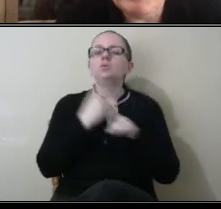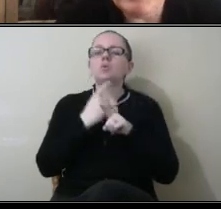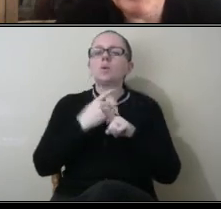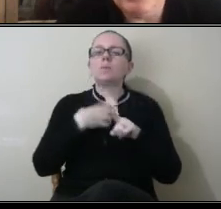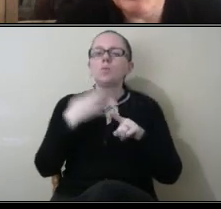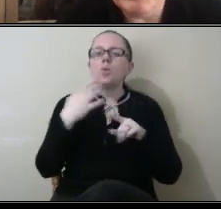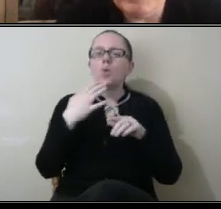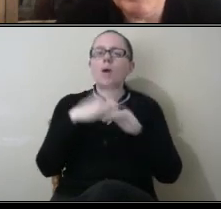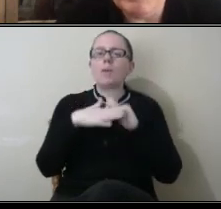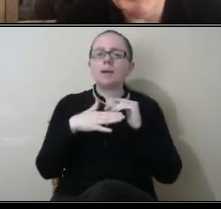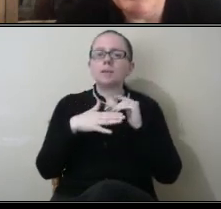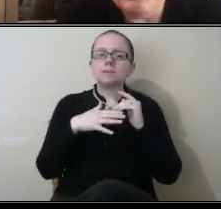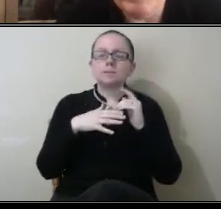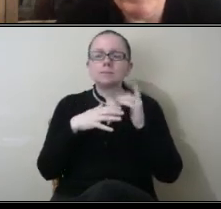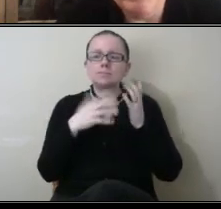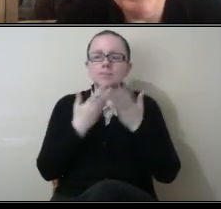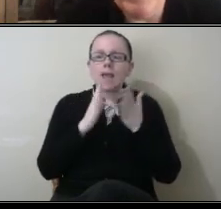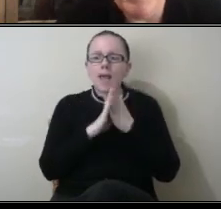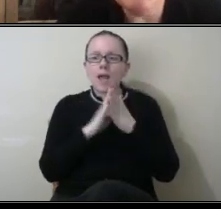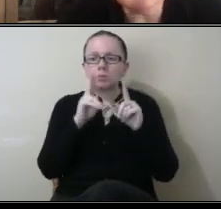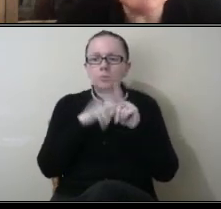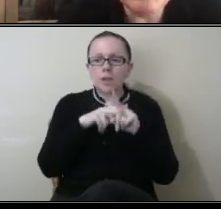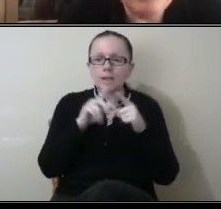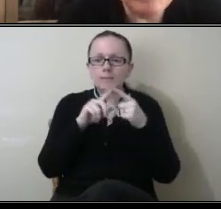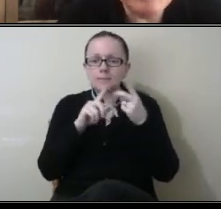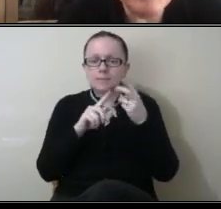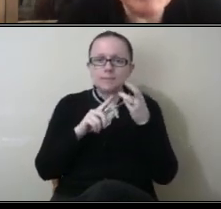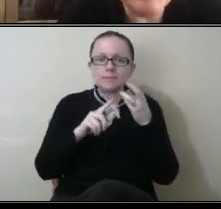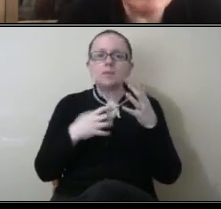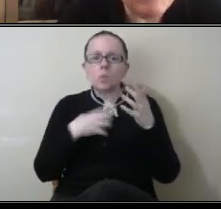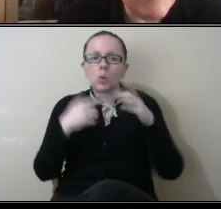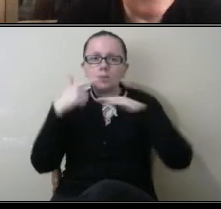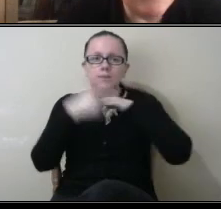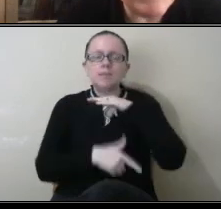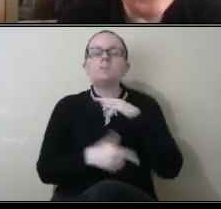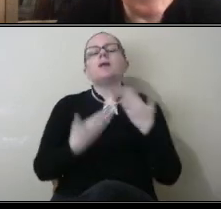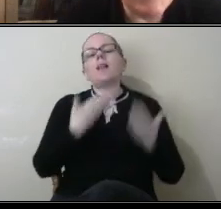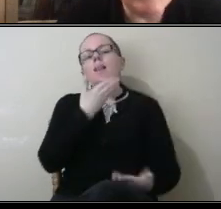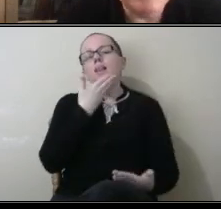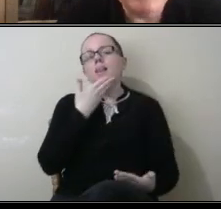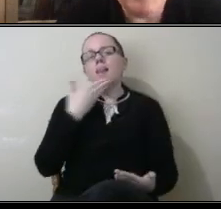those nuts and bolts in that next webinar but it's been lovely to to be with you all this morning